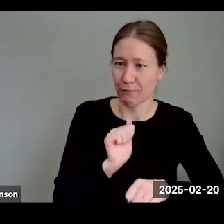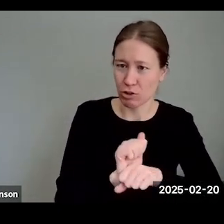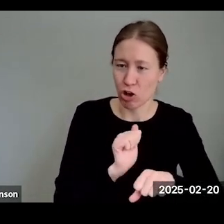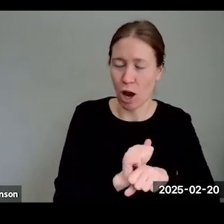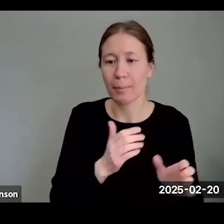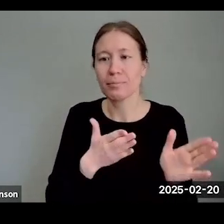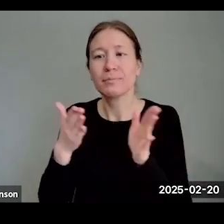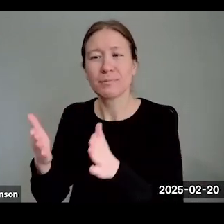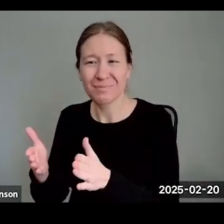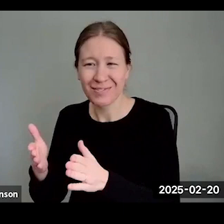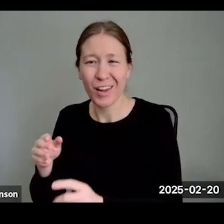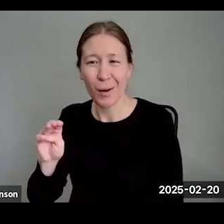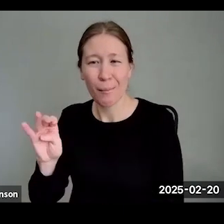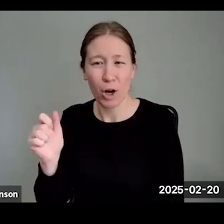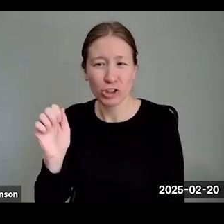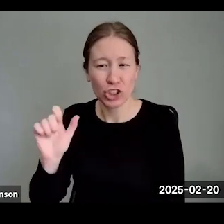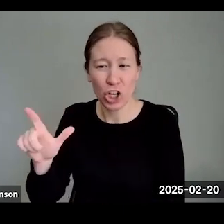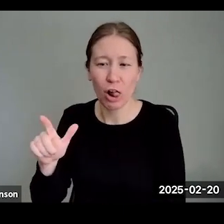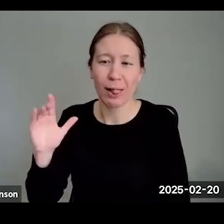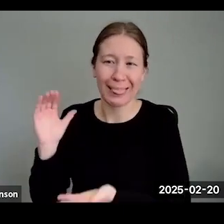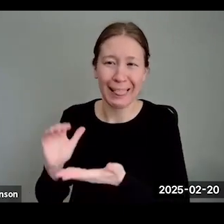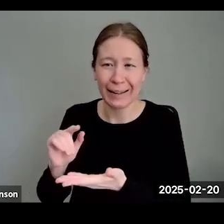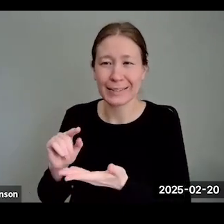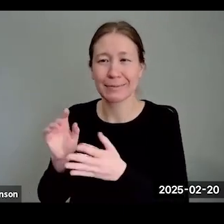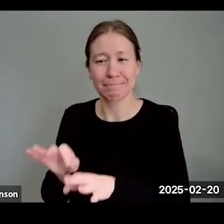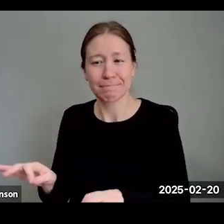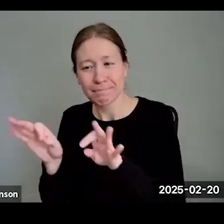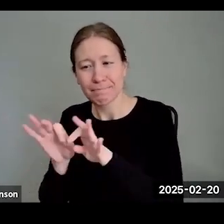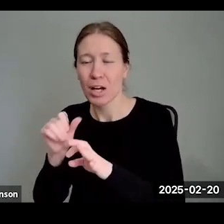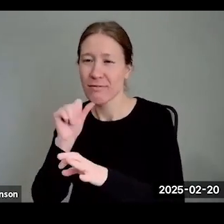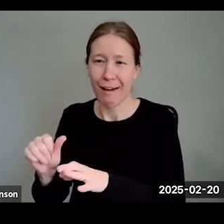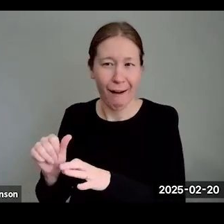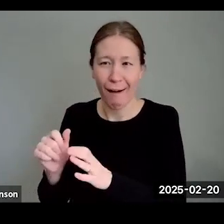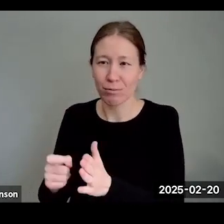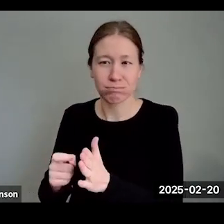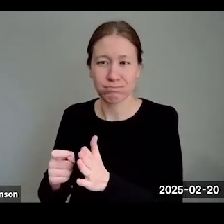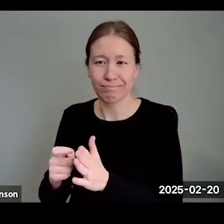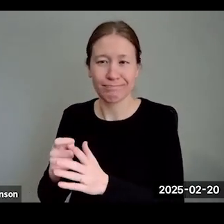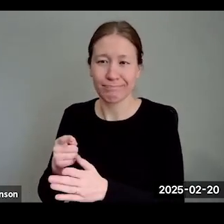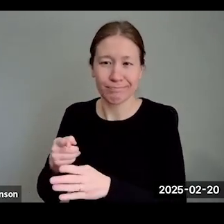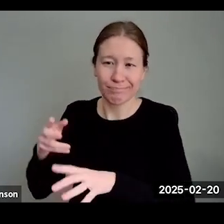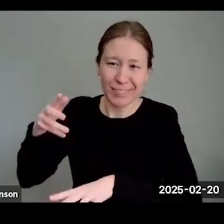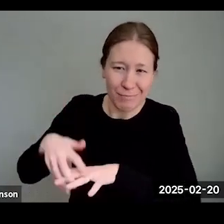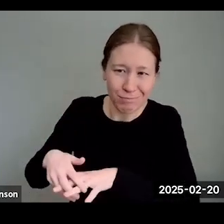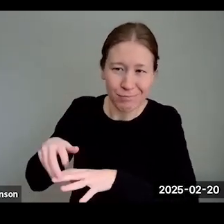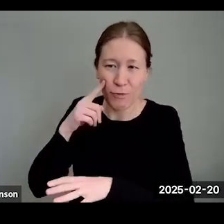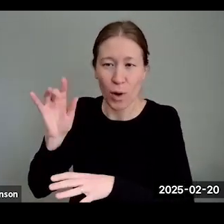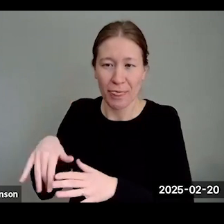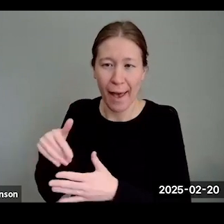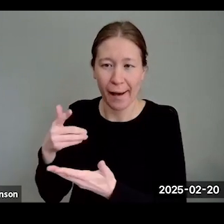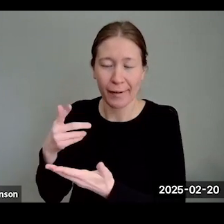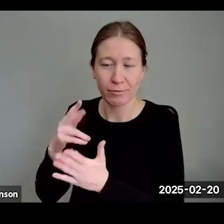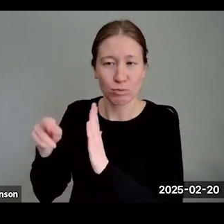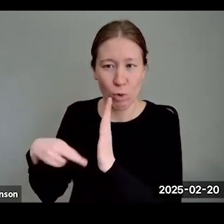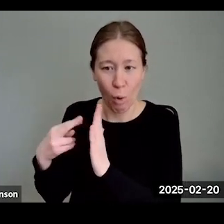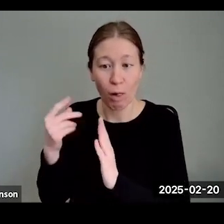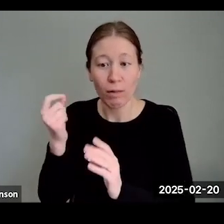that are not essential to the purpose of the position. Now you'll see on those first two considerations, in asterisk.